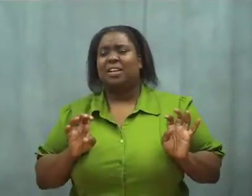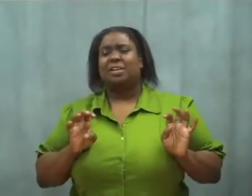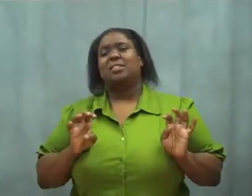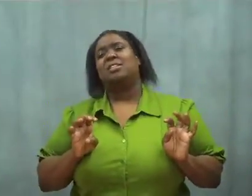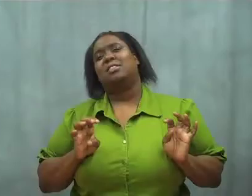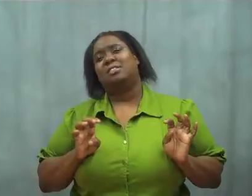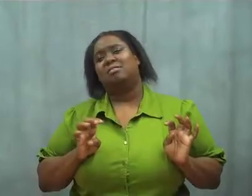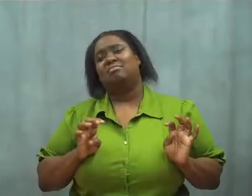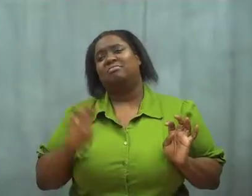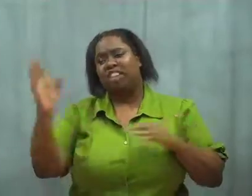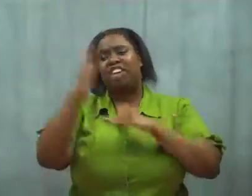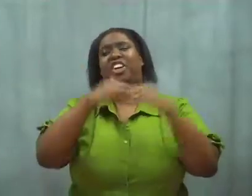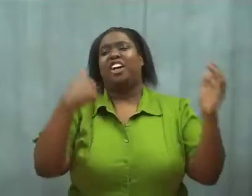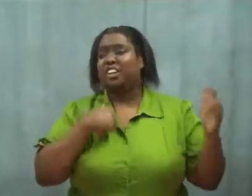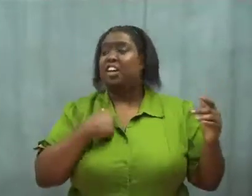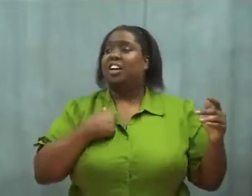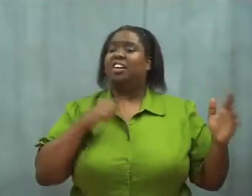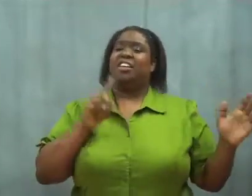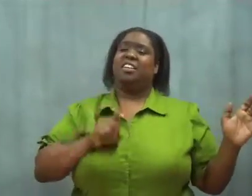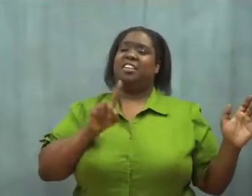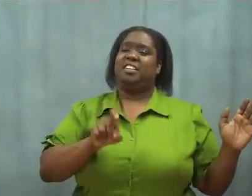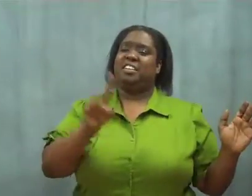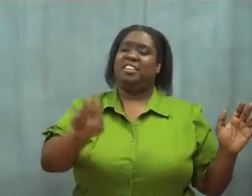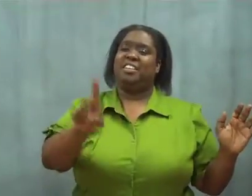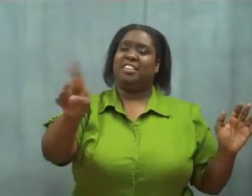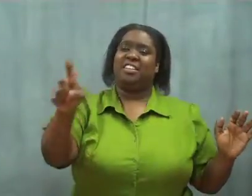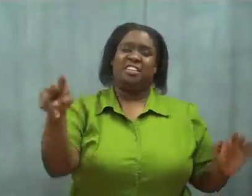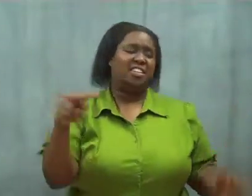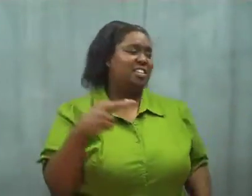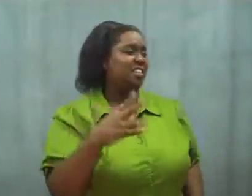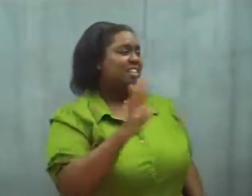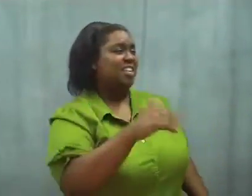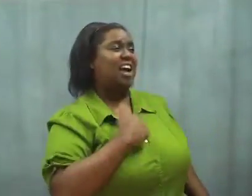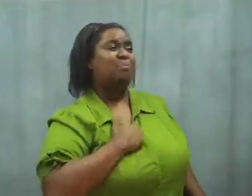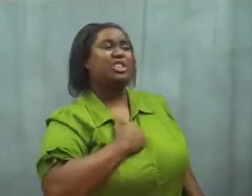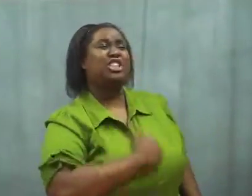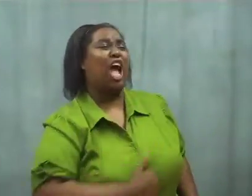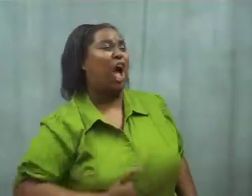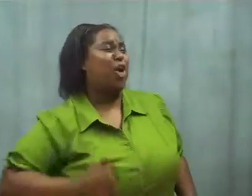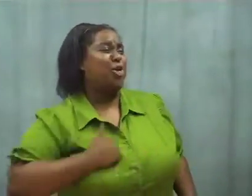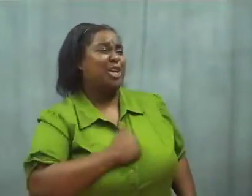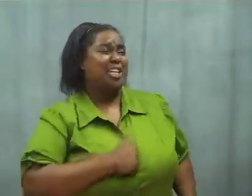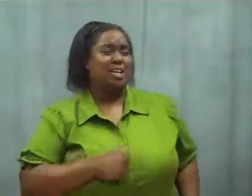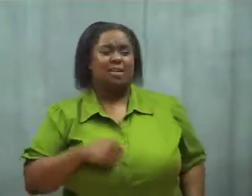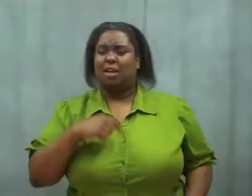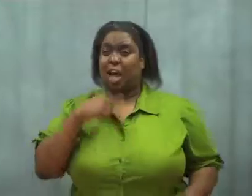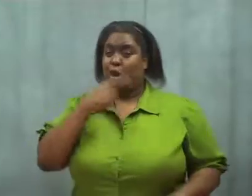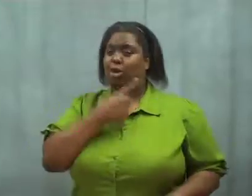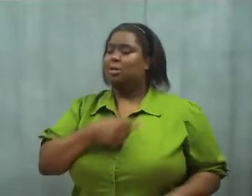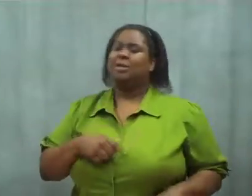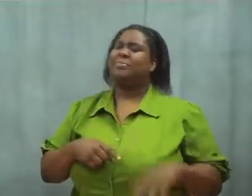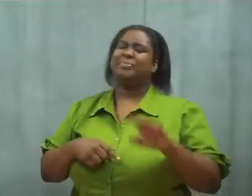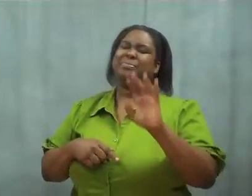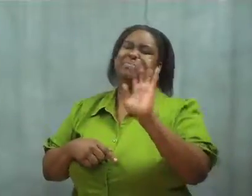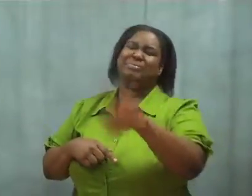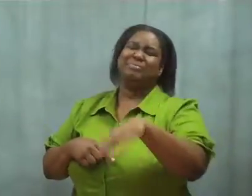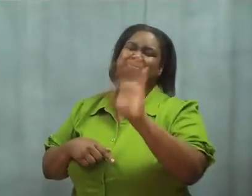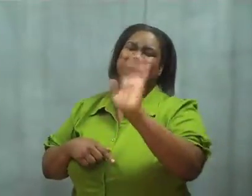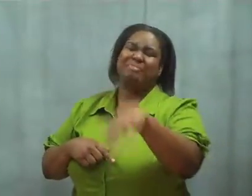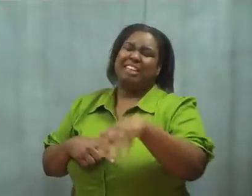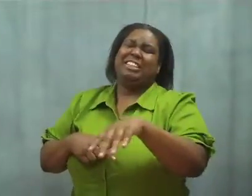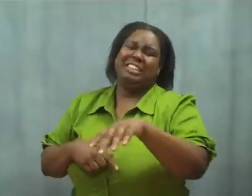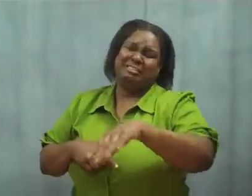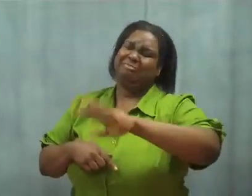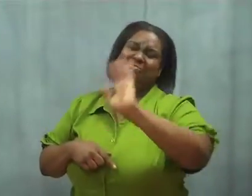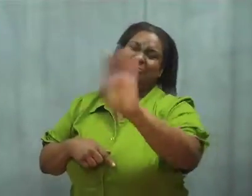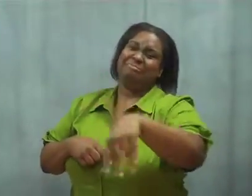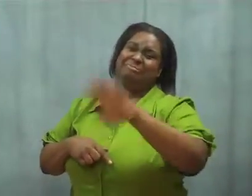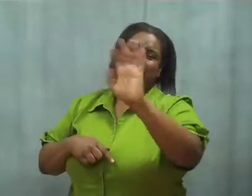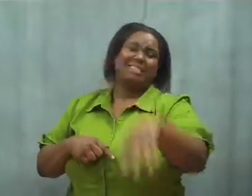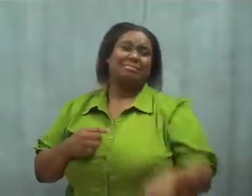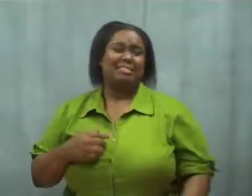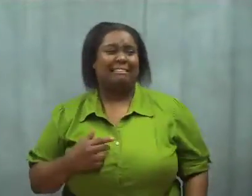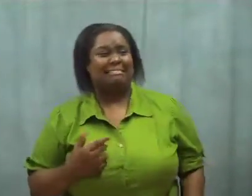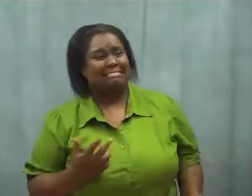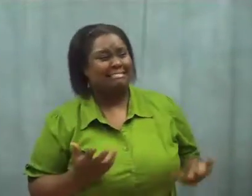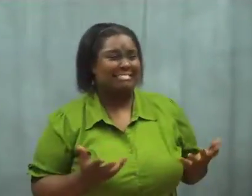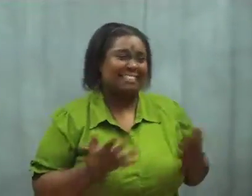We sat there, then I was called in.